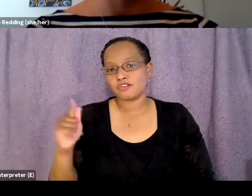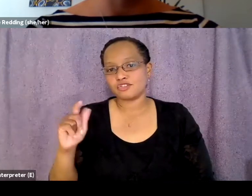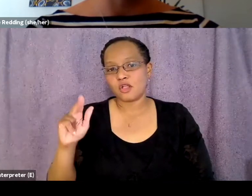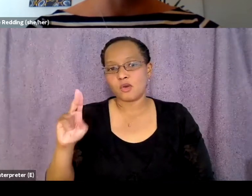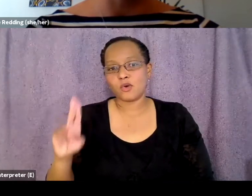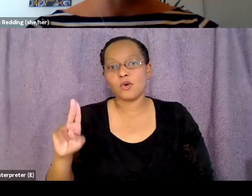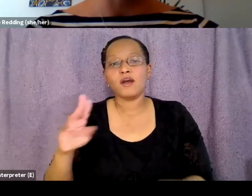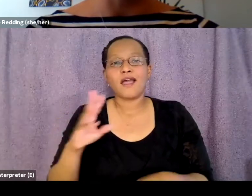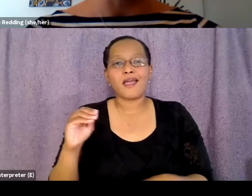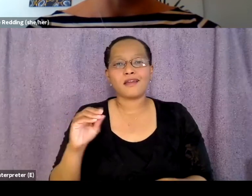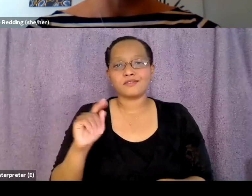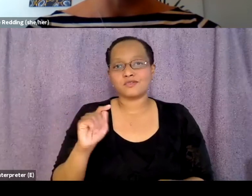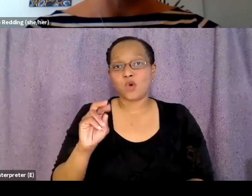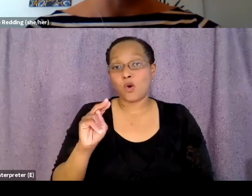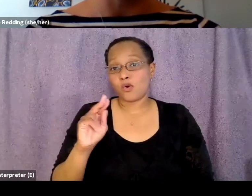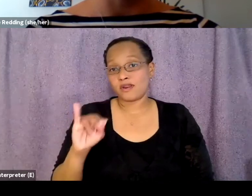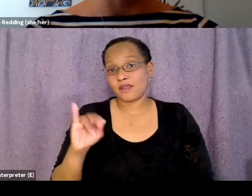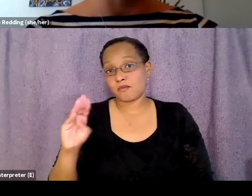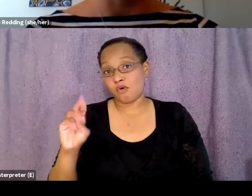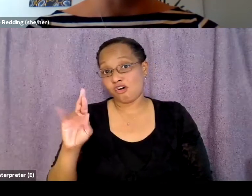a lot of times I didn't understand what was happening because I was too young.